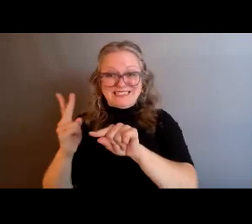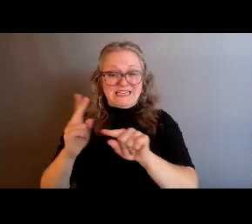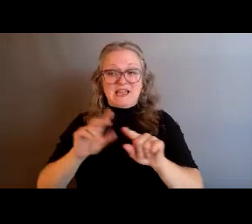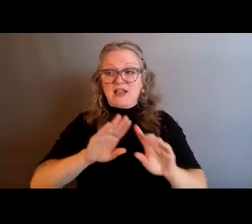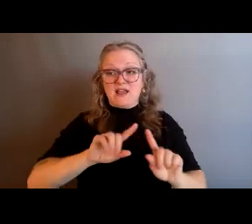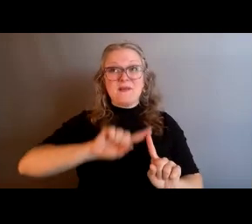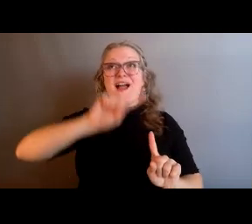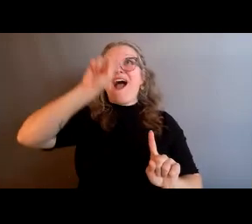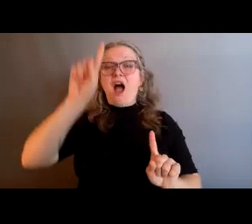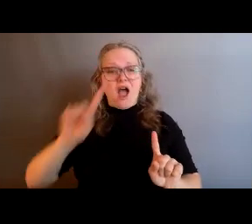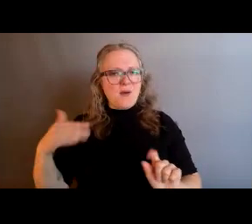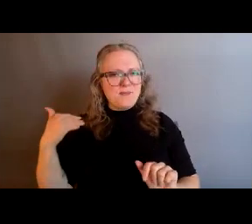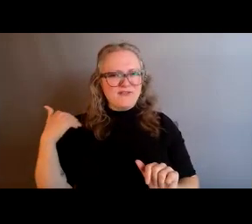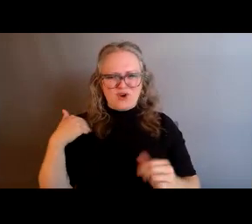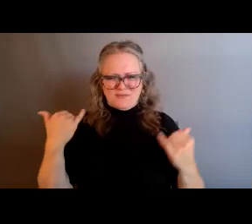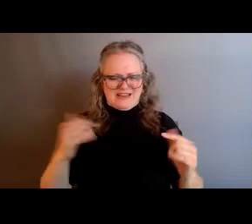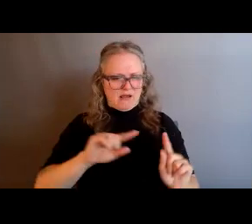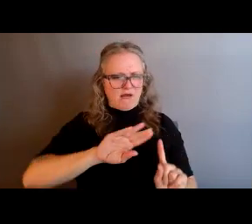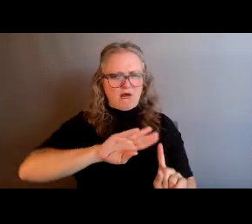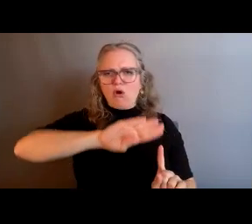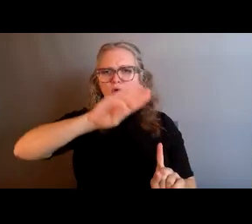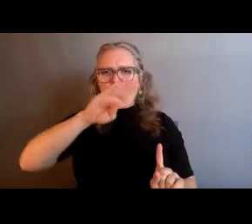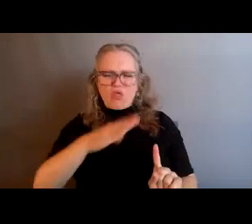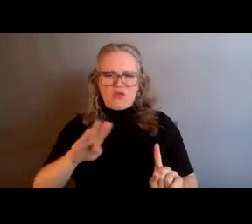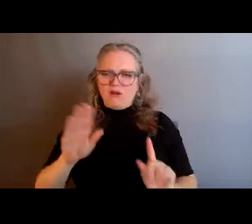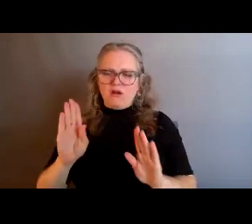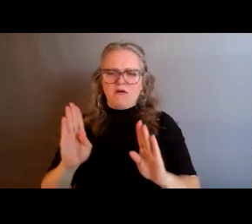Now we've got a rounded hump that's off to the left.